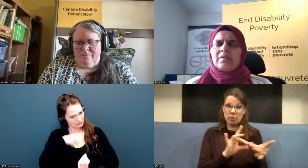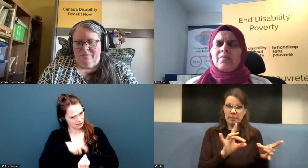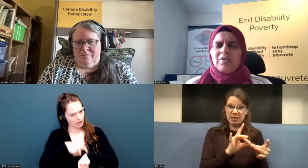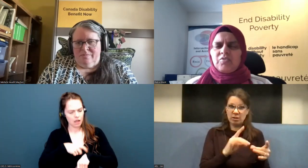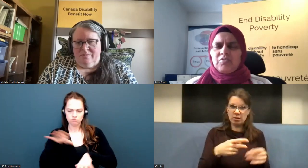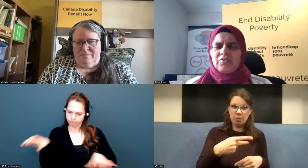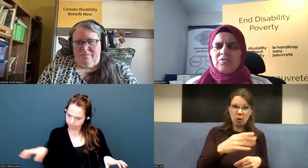OFFICIALS.